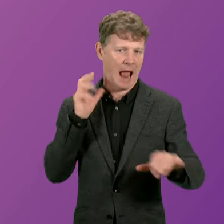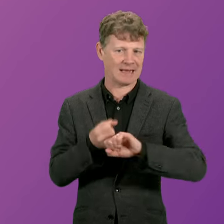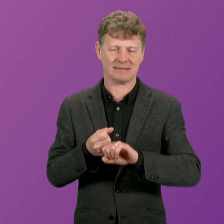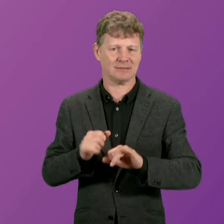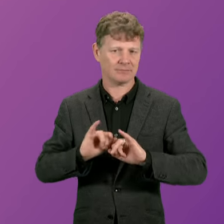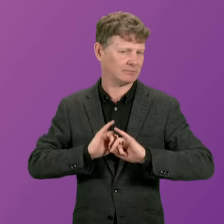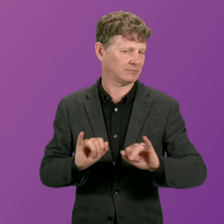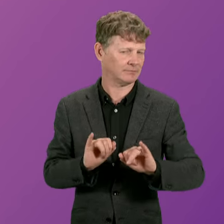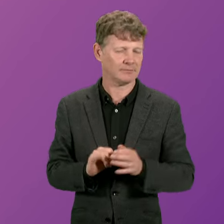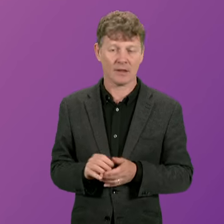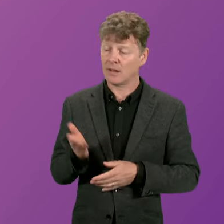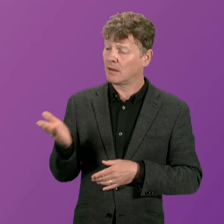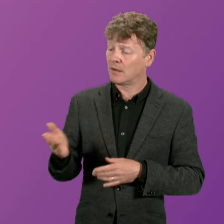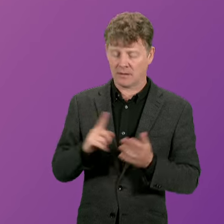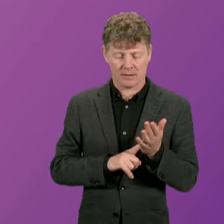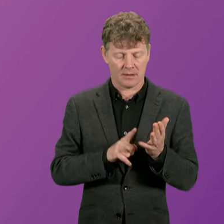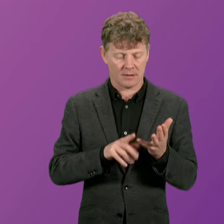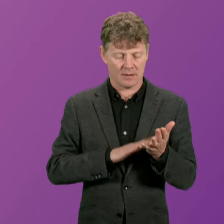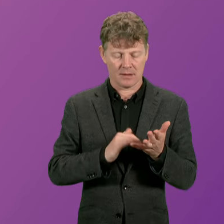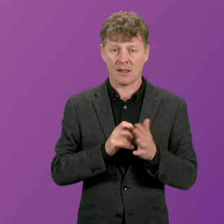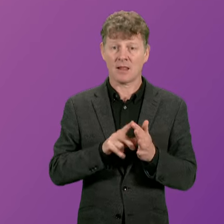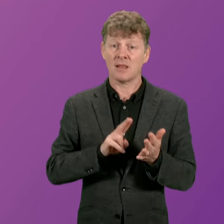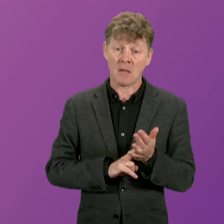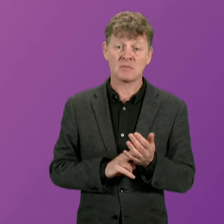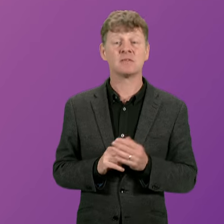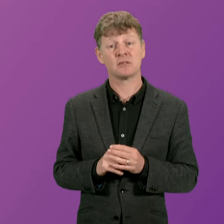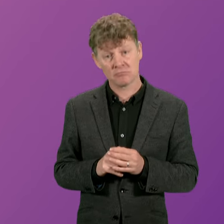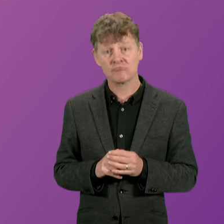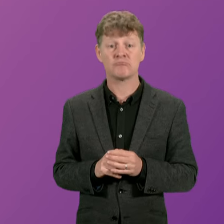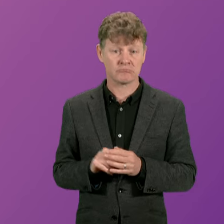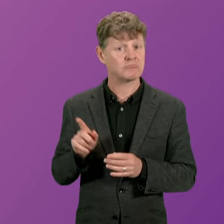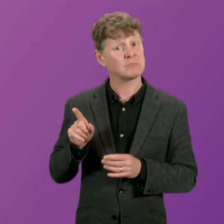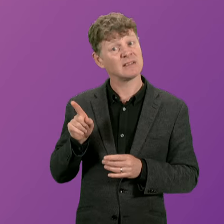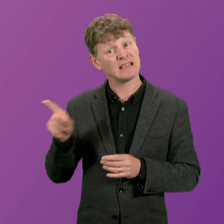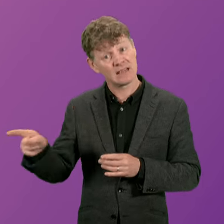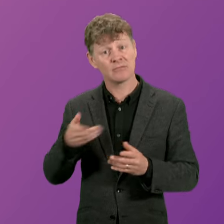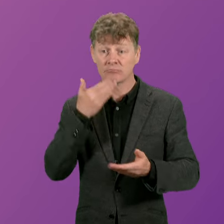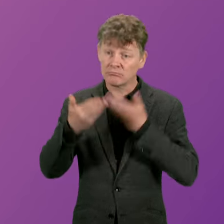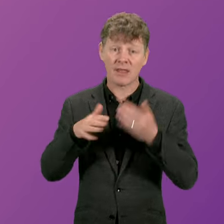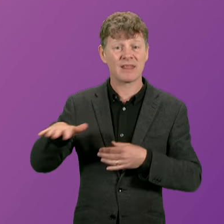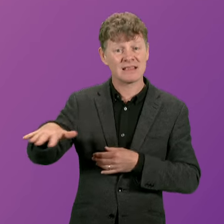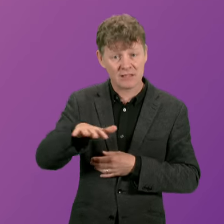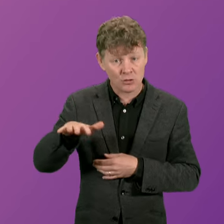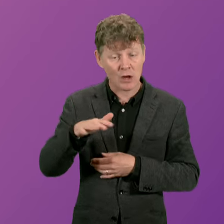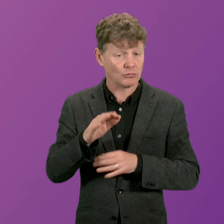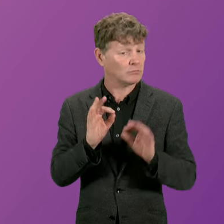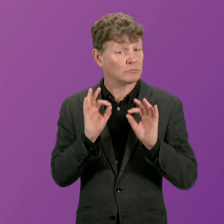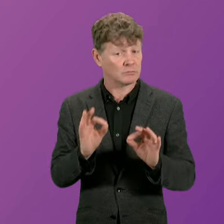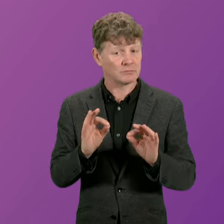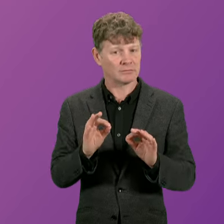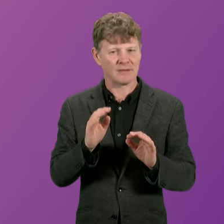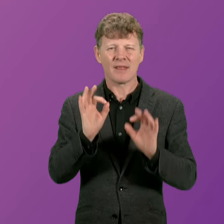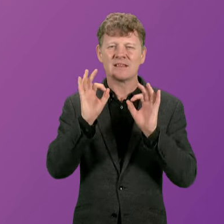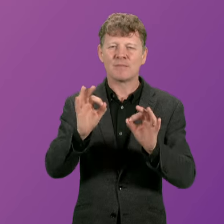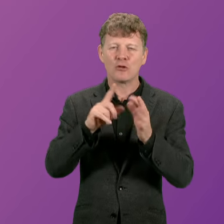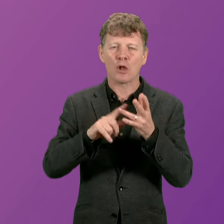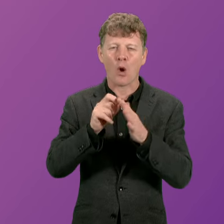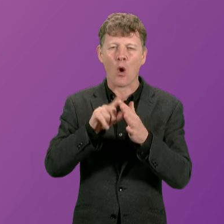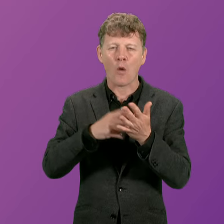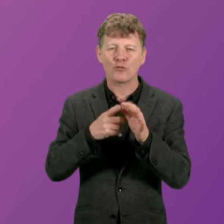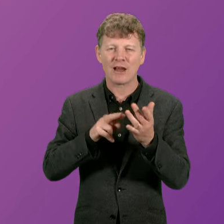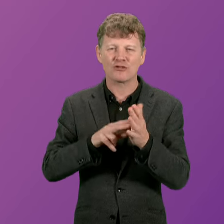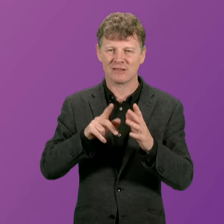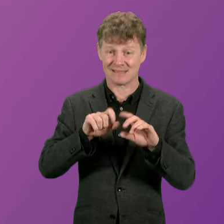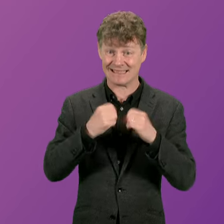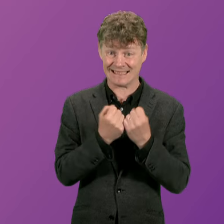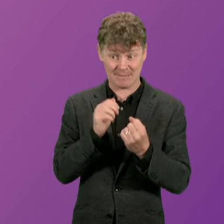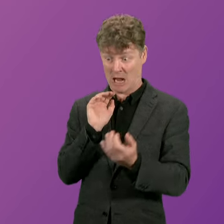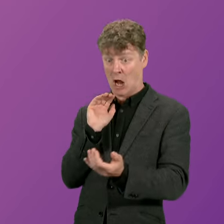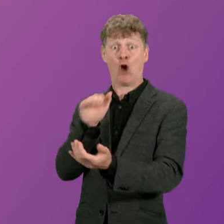Mr Lumsden has fairly characterised what took place. The SORT arrived swiftly at the site but,